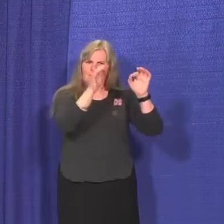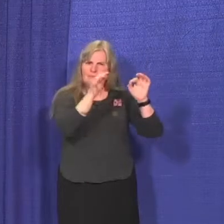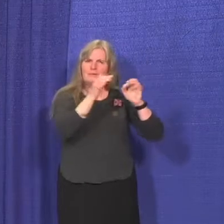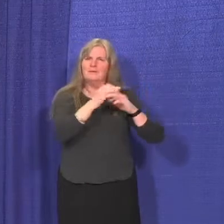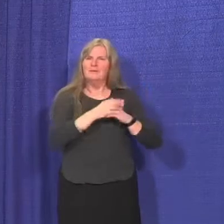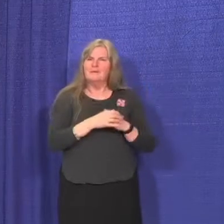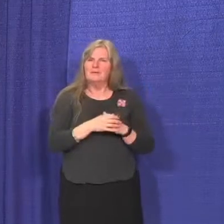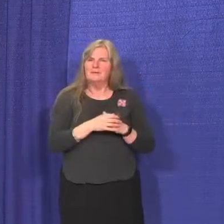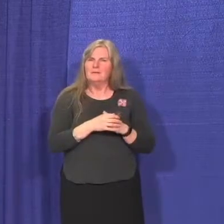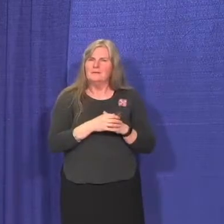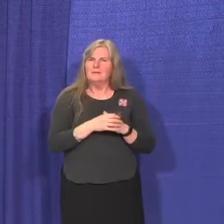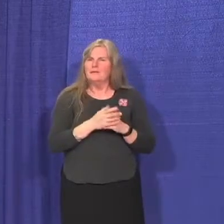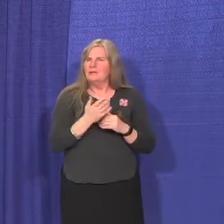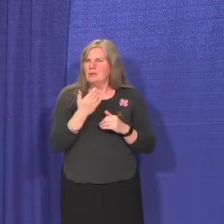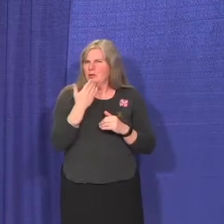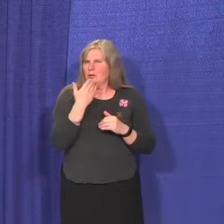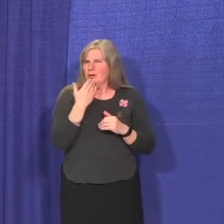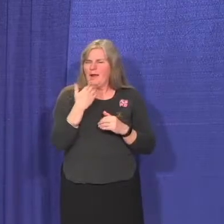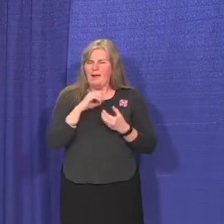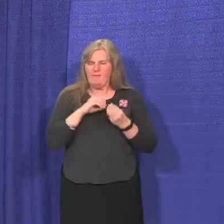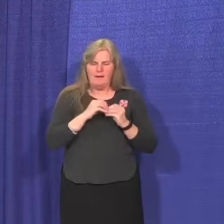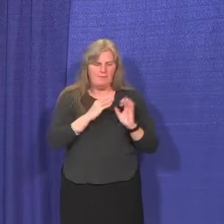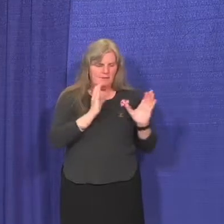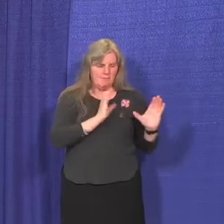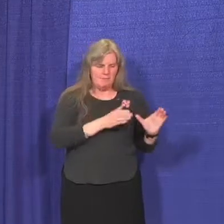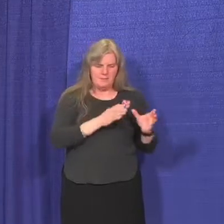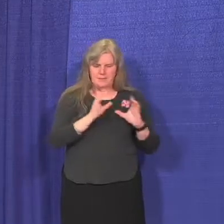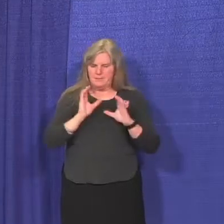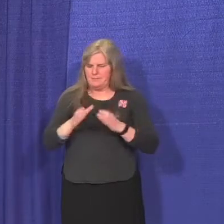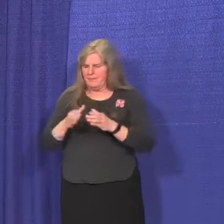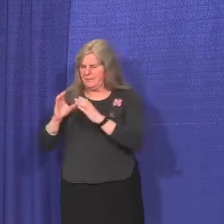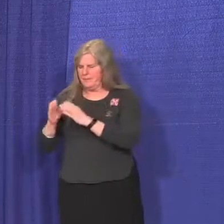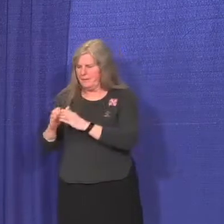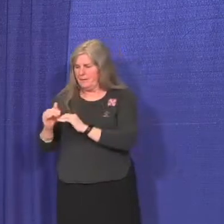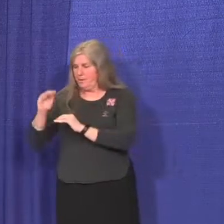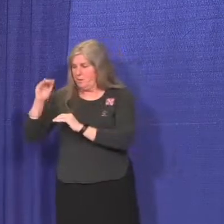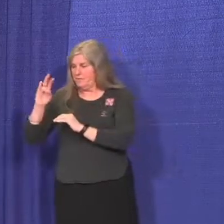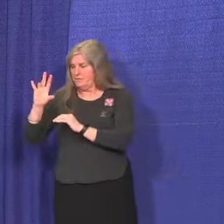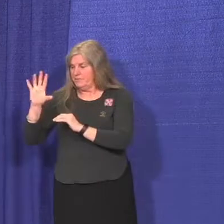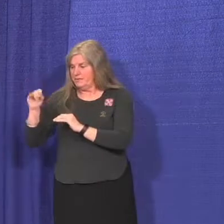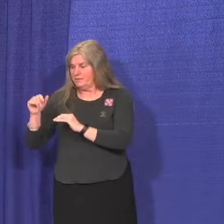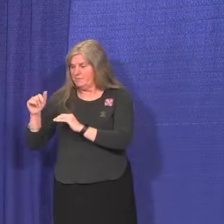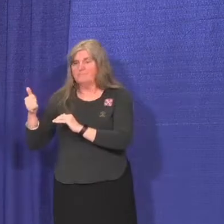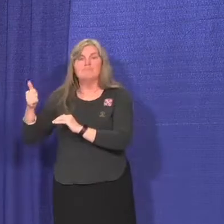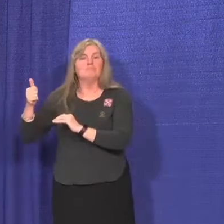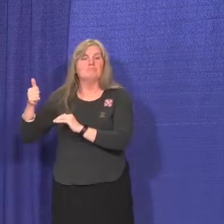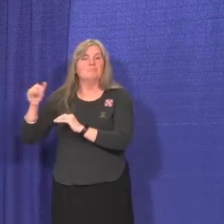able.